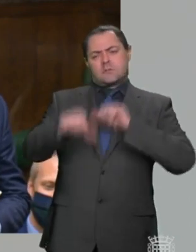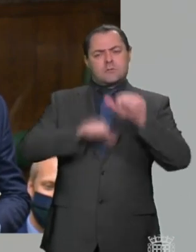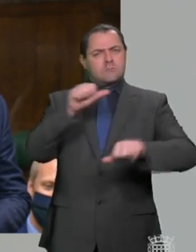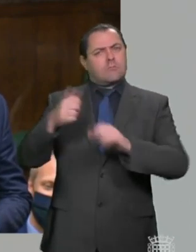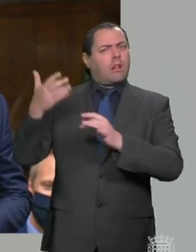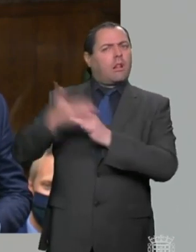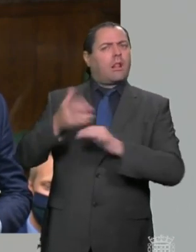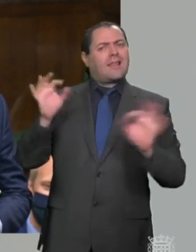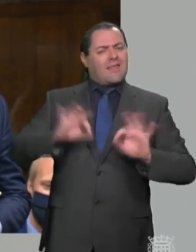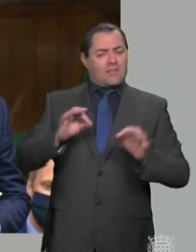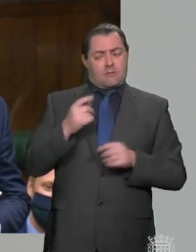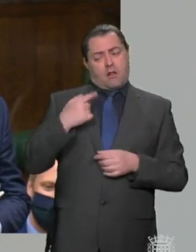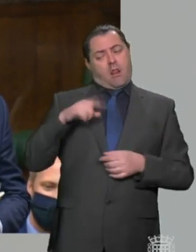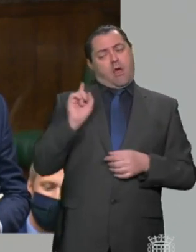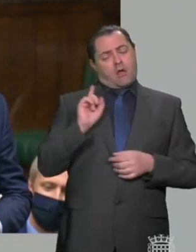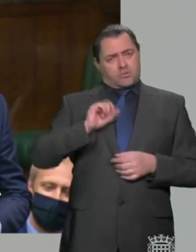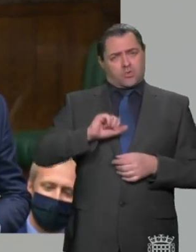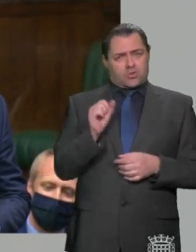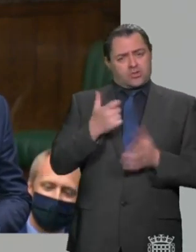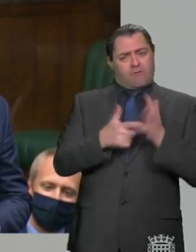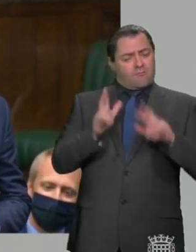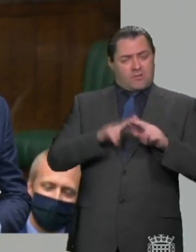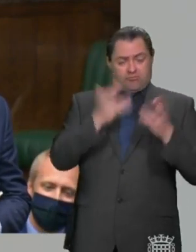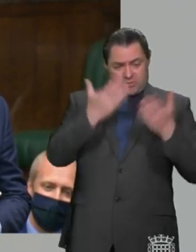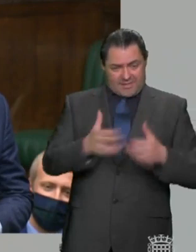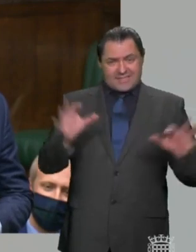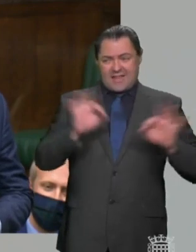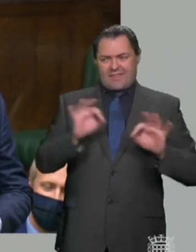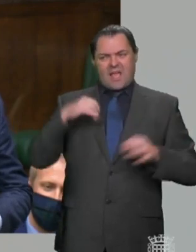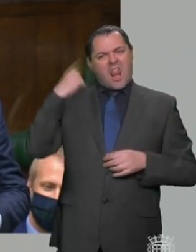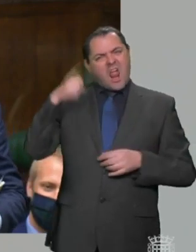the last Scottish referendum did not see Scotland get the same respect. London politicians promised